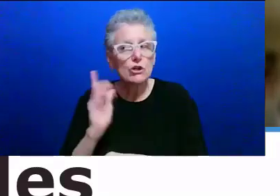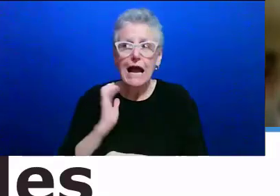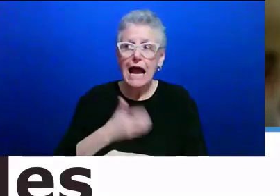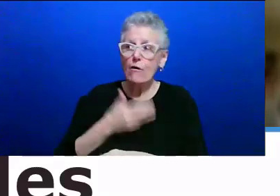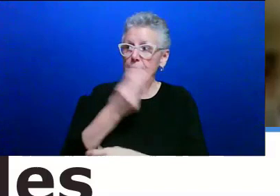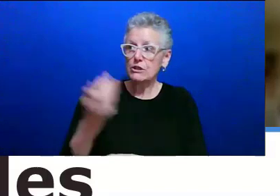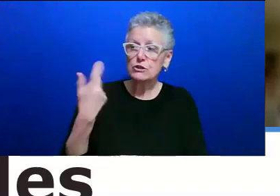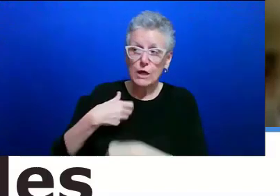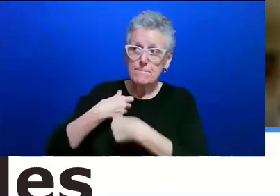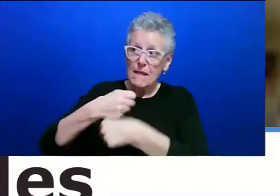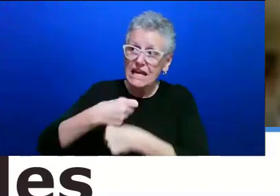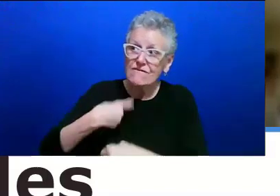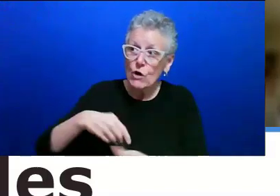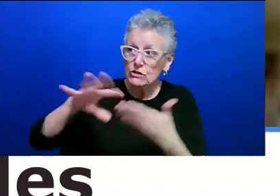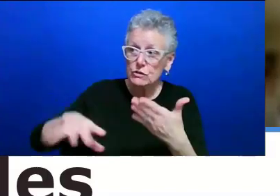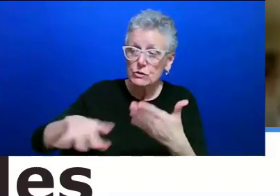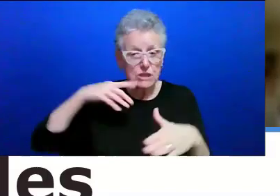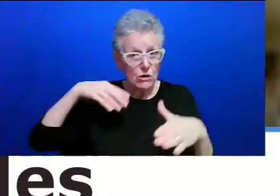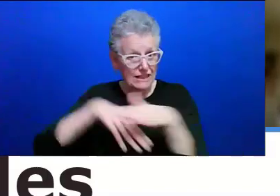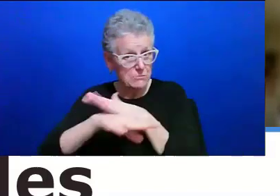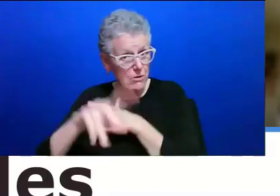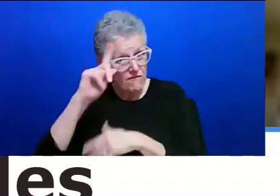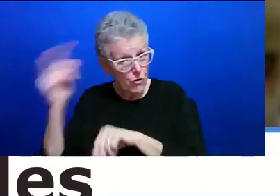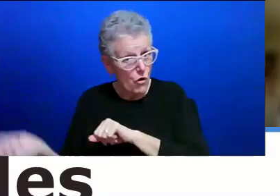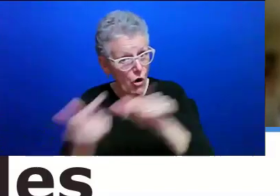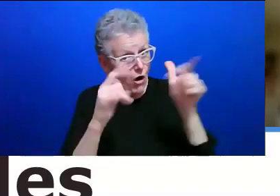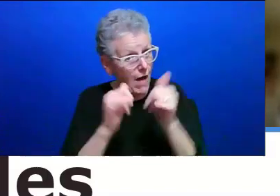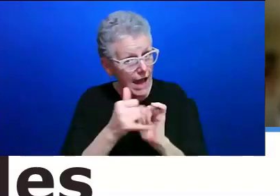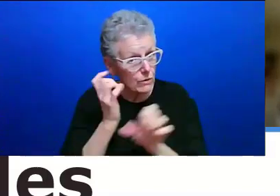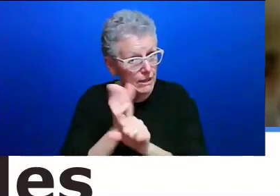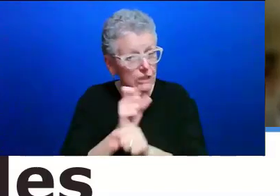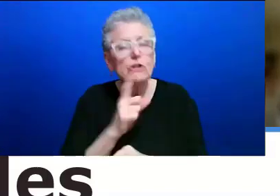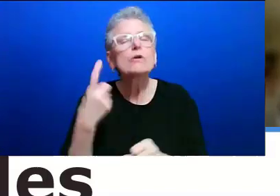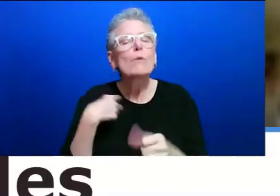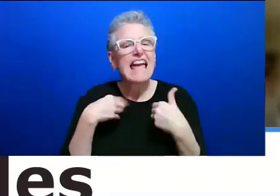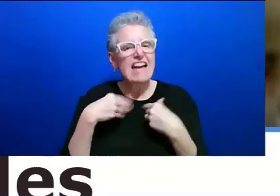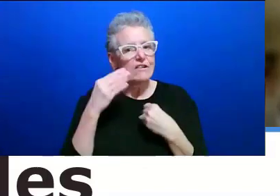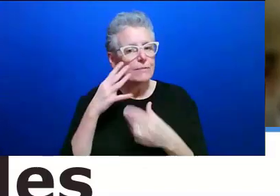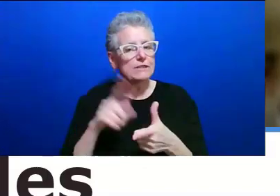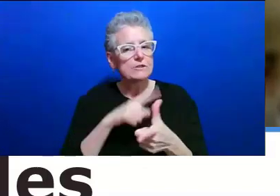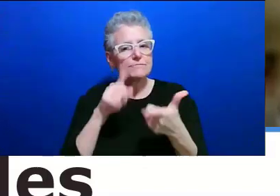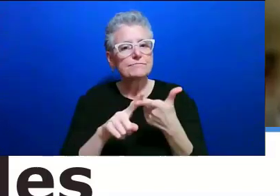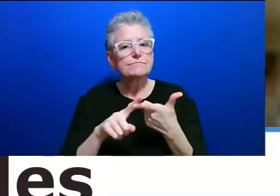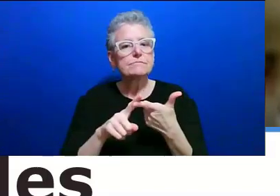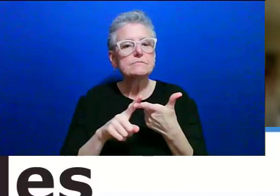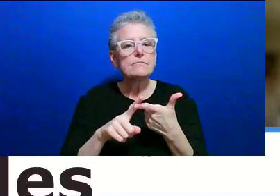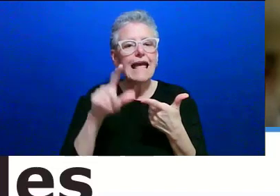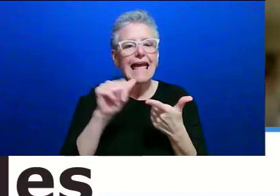for our students are accessible to all? We have our AT journey or assistive technology journey